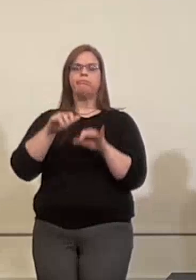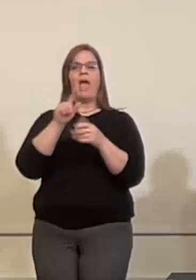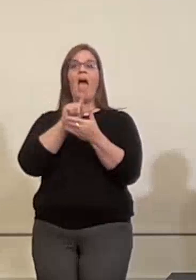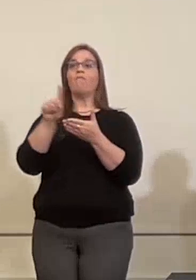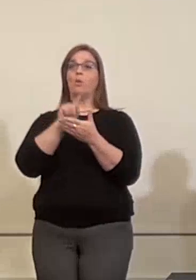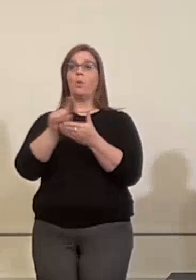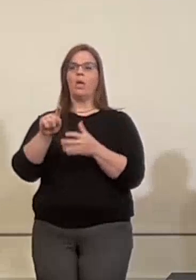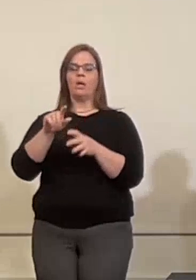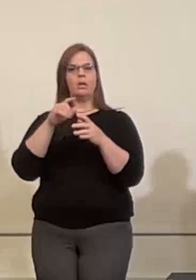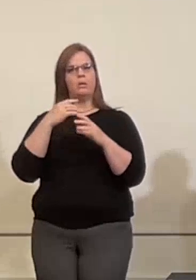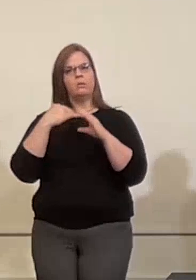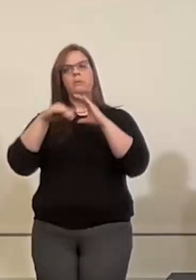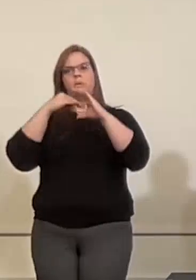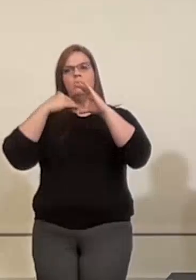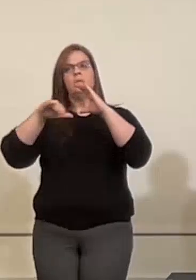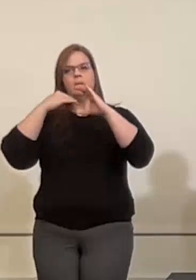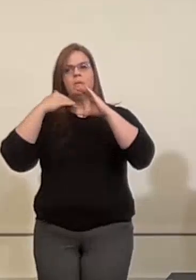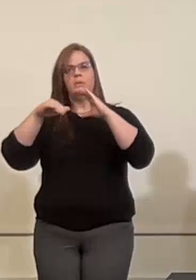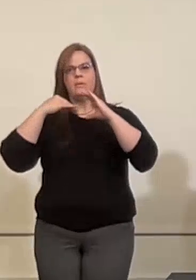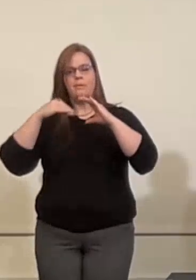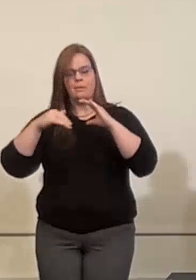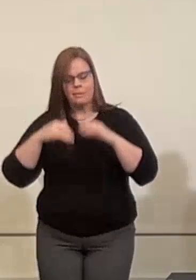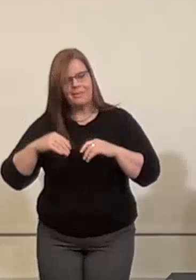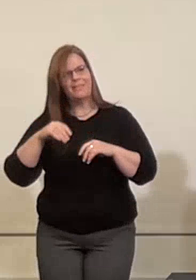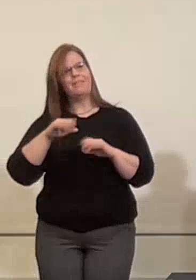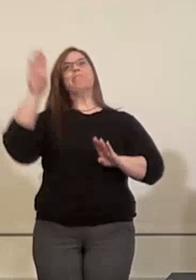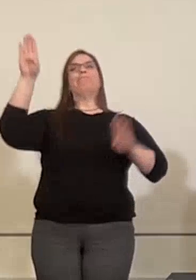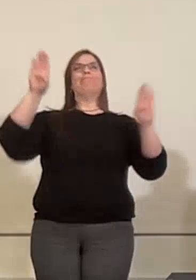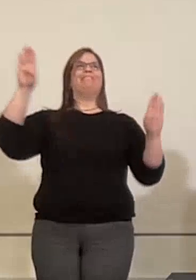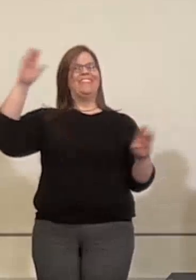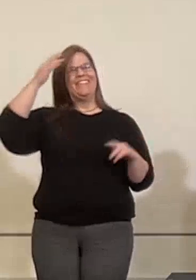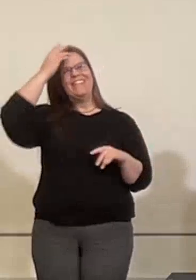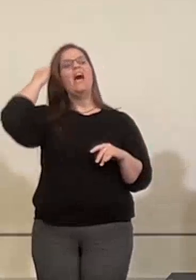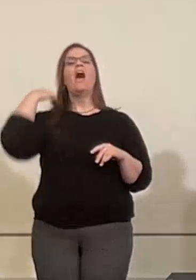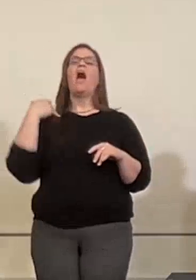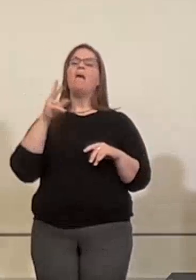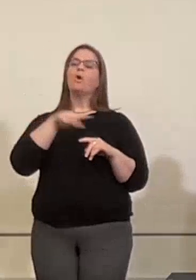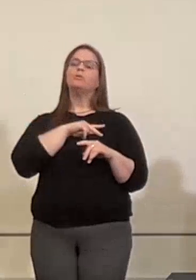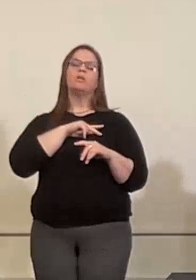I would personally pick and choose what the hell to respond